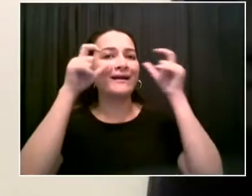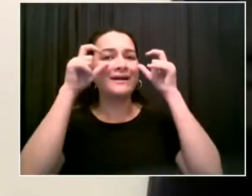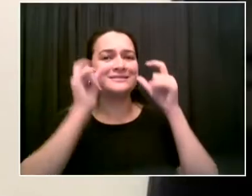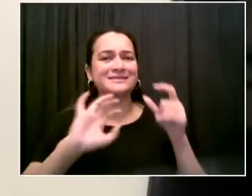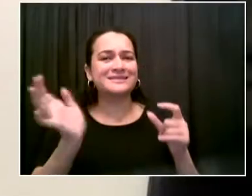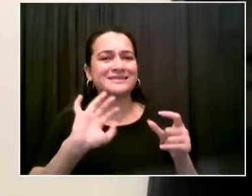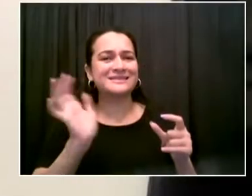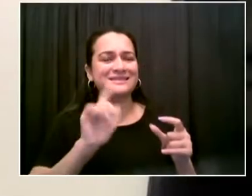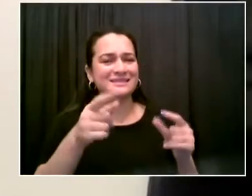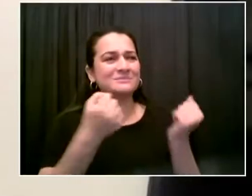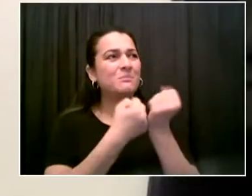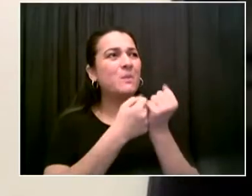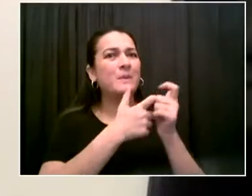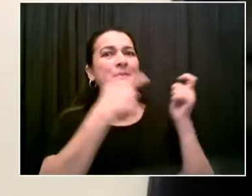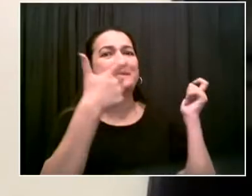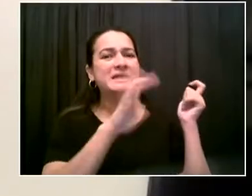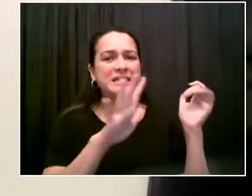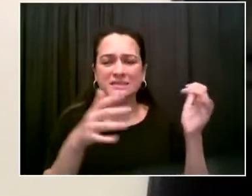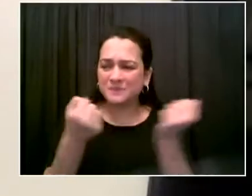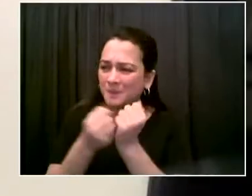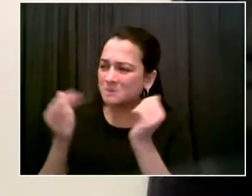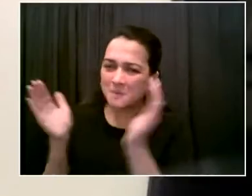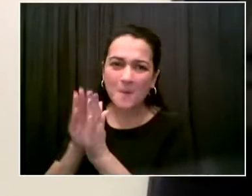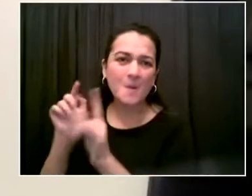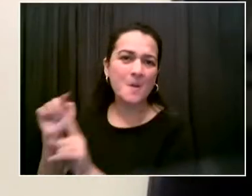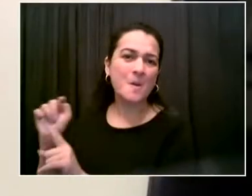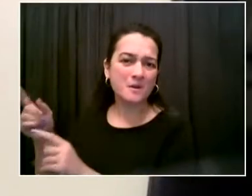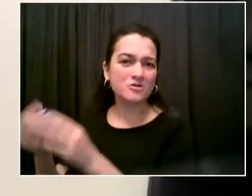COURSE THE RESTAURANTS IN YOUR CITY. WE A RENEW YORKERS.